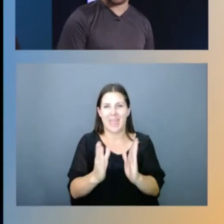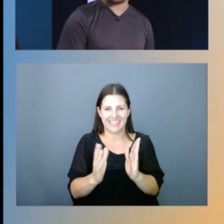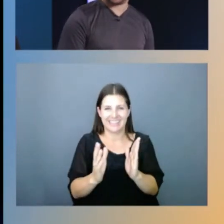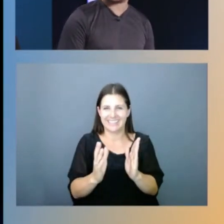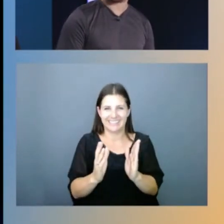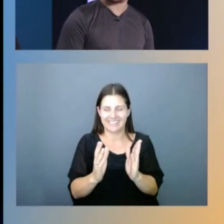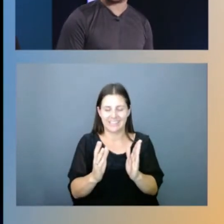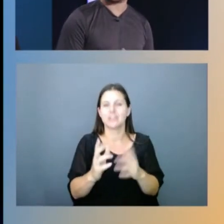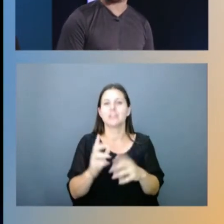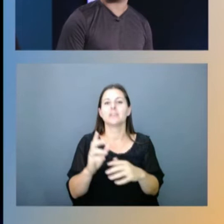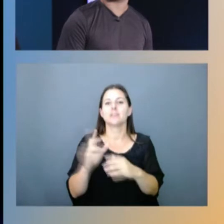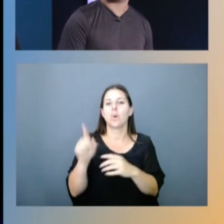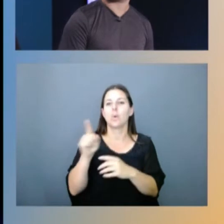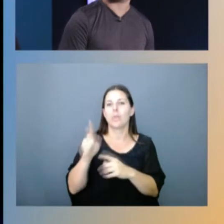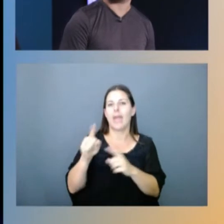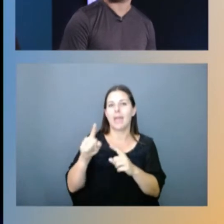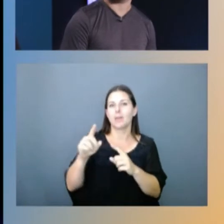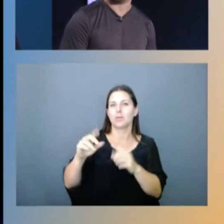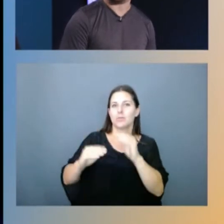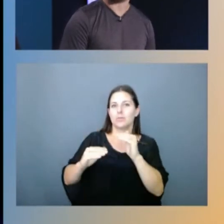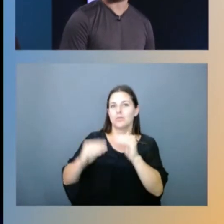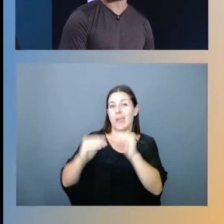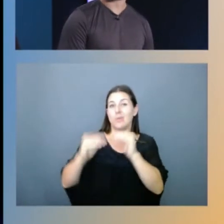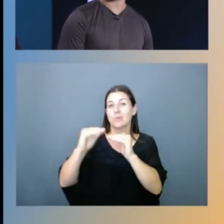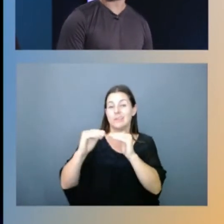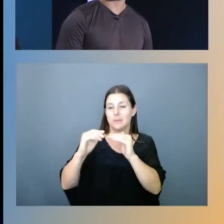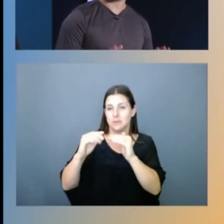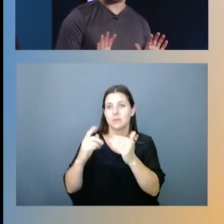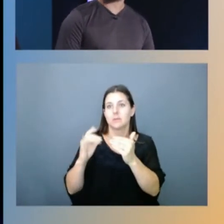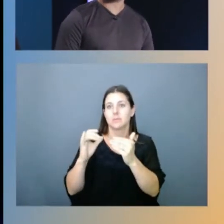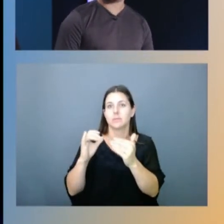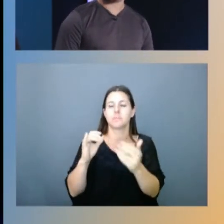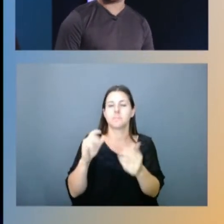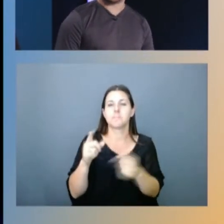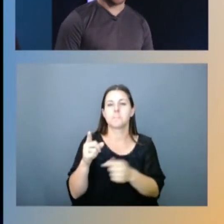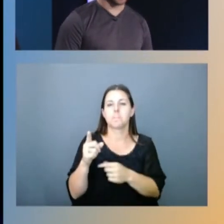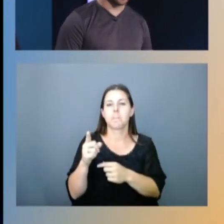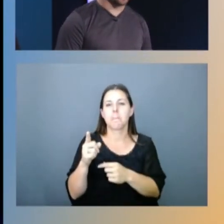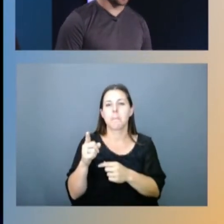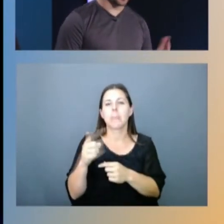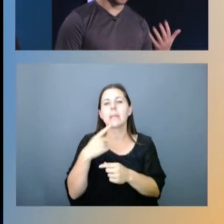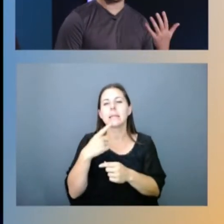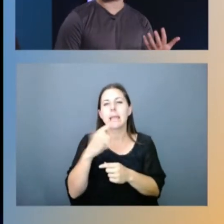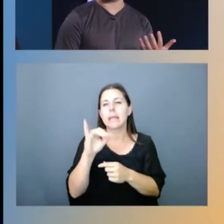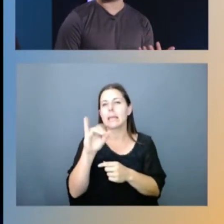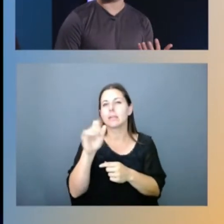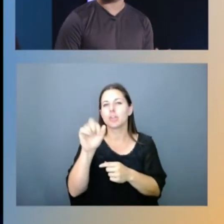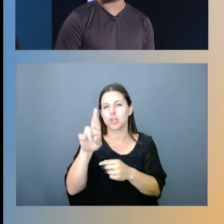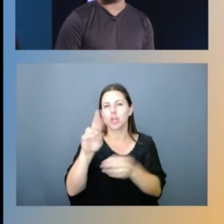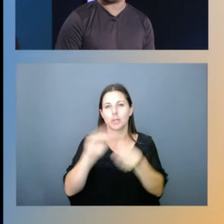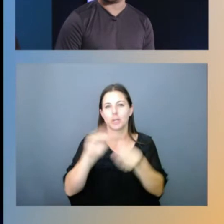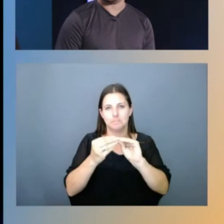And let's try to get some intuition on why. Let's stay with integers for now. Let's say that we have a weight value